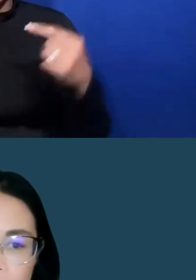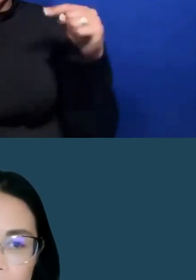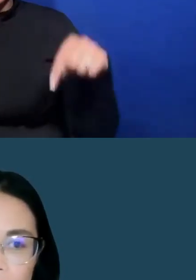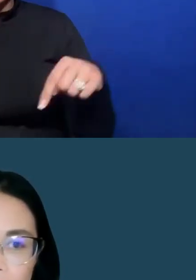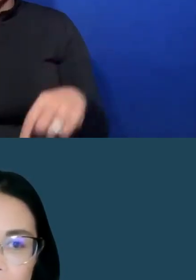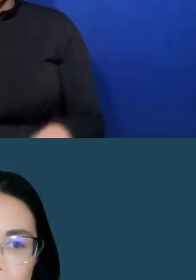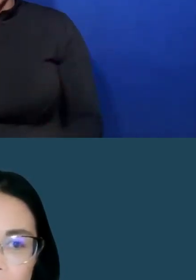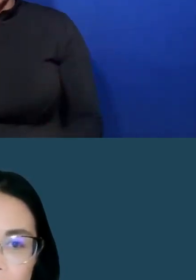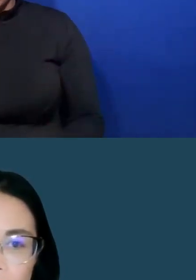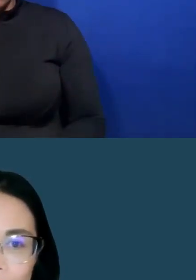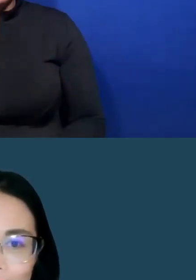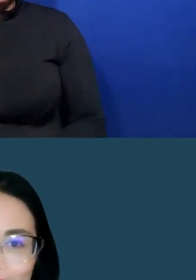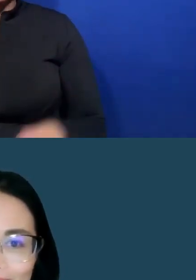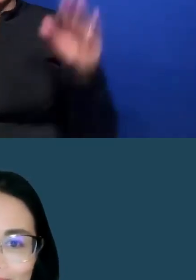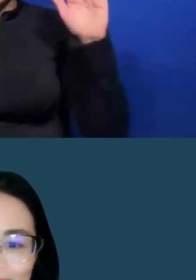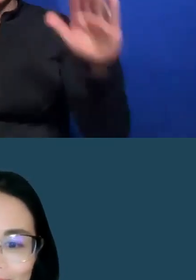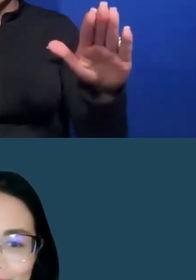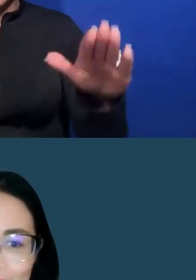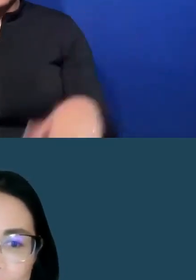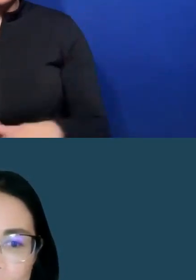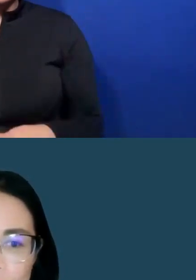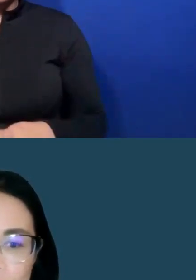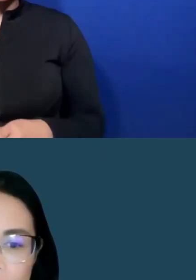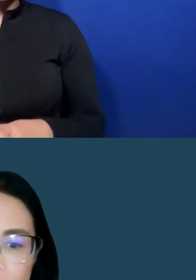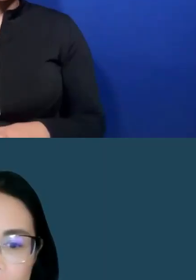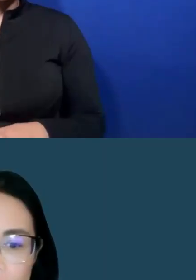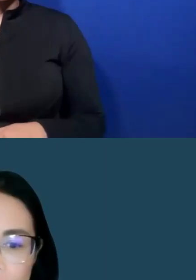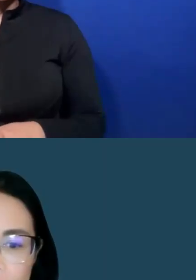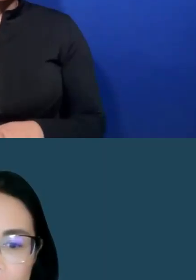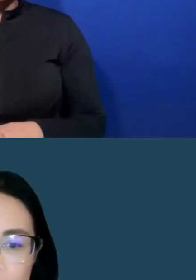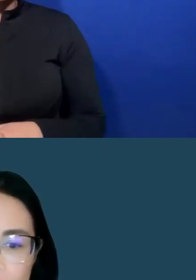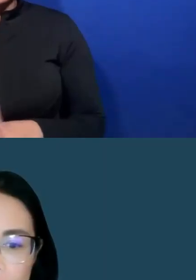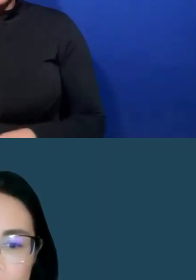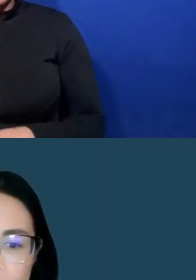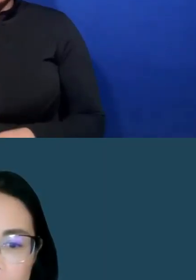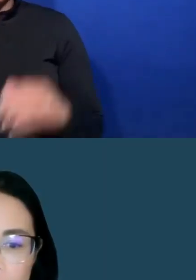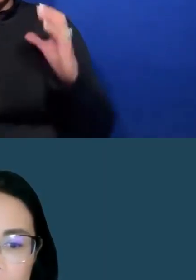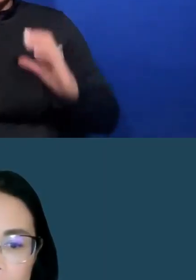This is a wonderful webinar. I'm not present. That is said by the regional center.